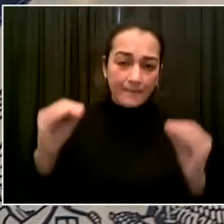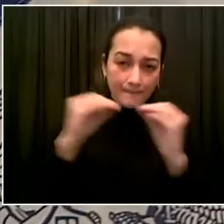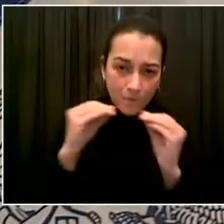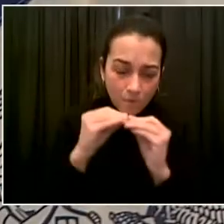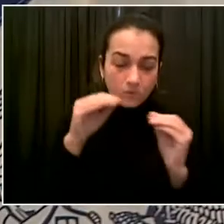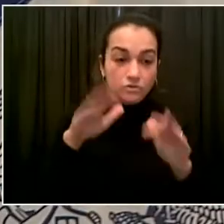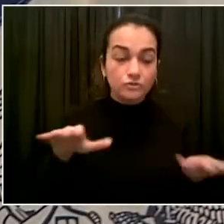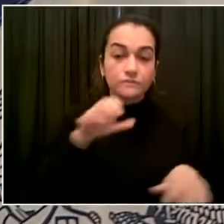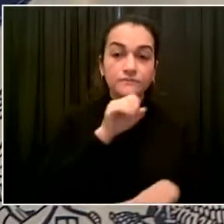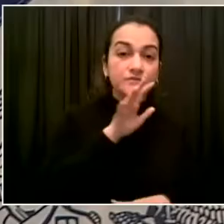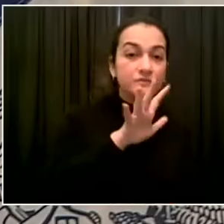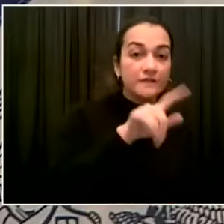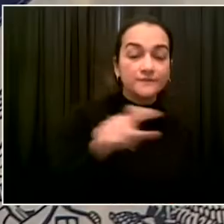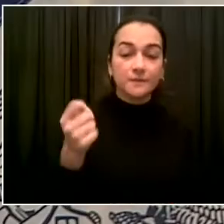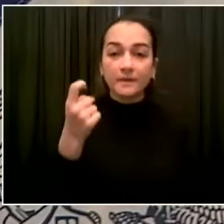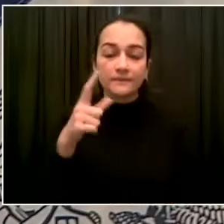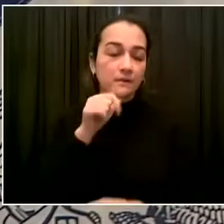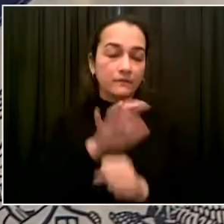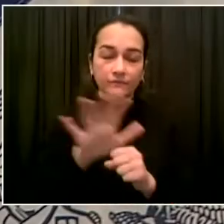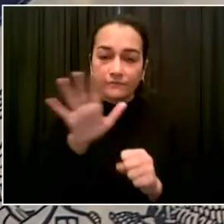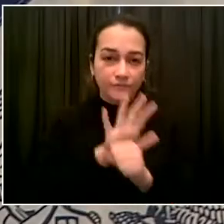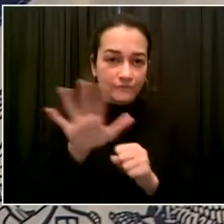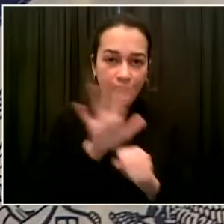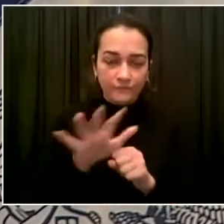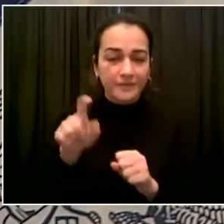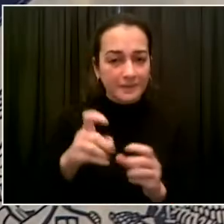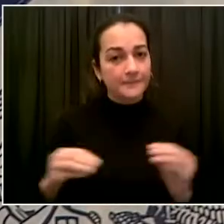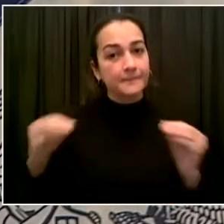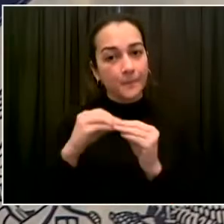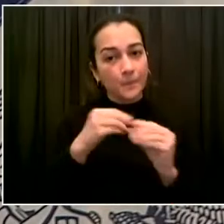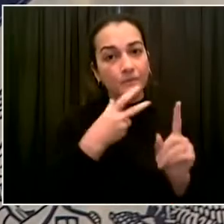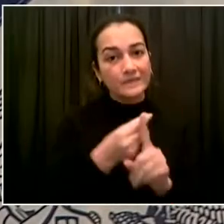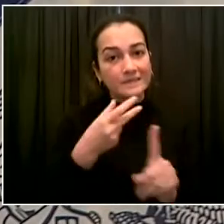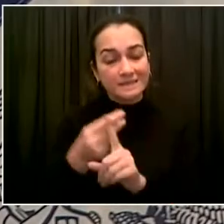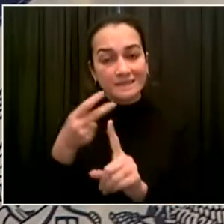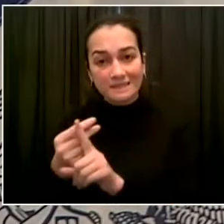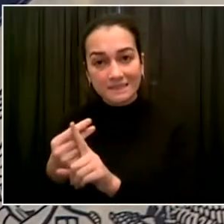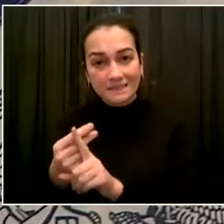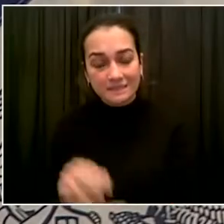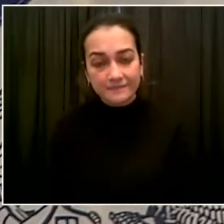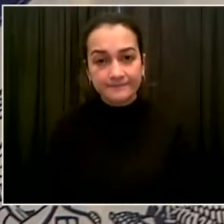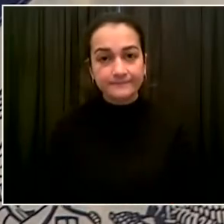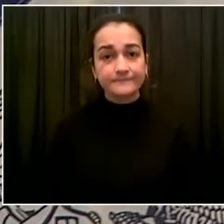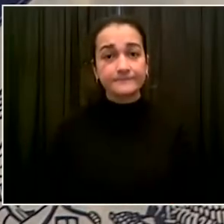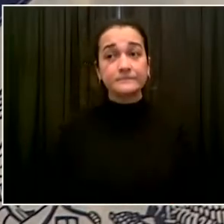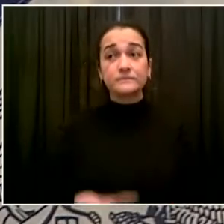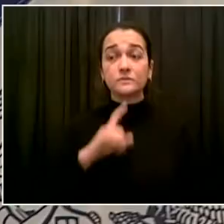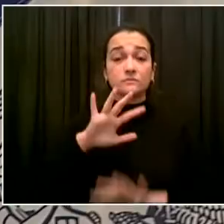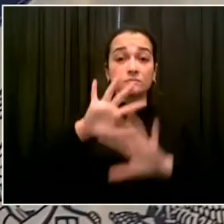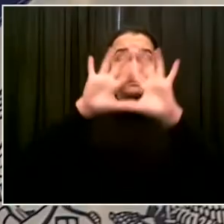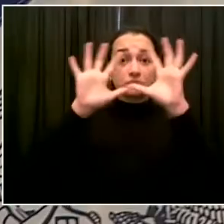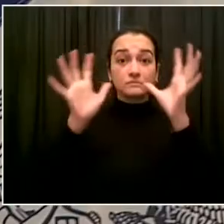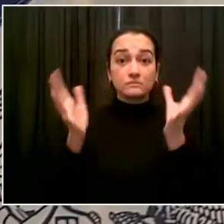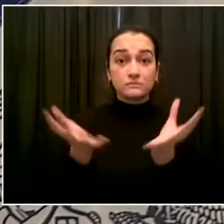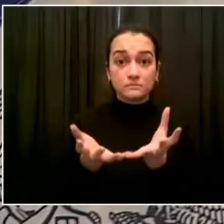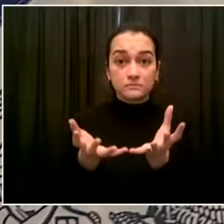IT IS GREAT THAT 600,000 KIDS HAVE BEEN VACCINEDAT THAT WE NEED TO GET TO LITERALLY HUNDREDS OF THOUSANDS MORE.